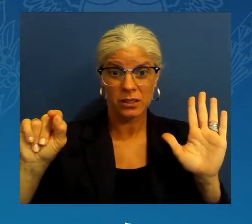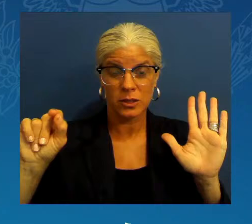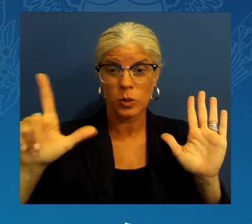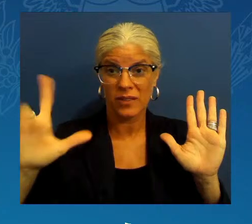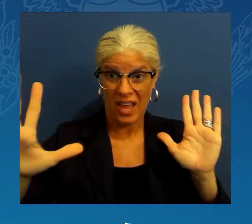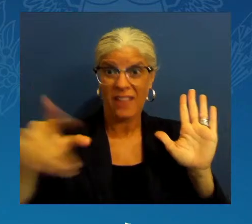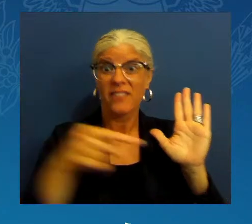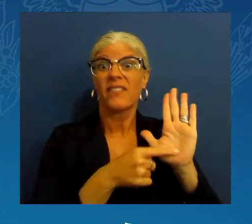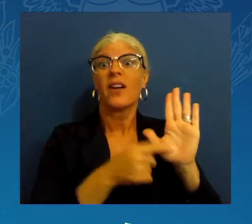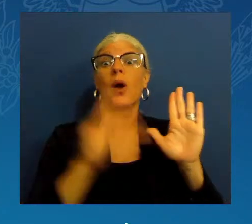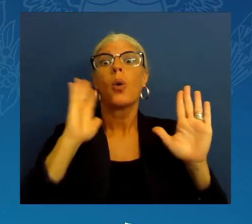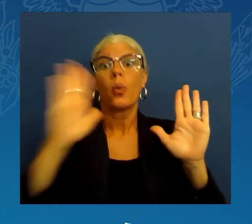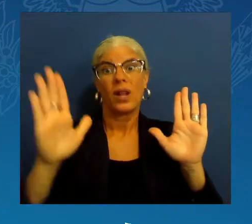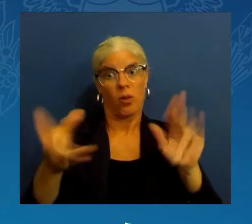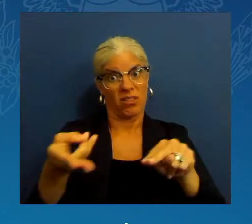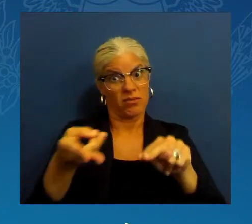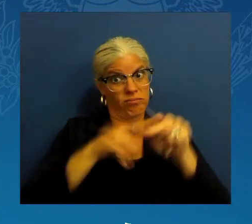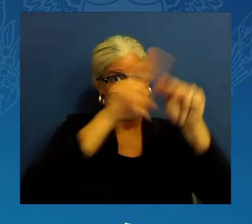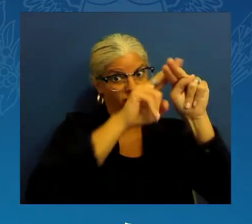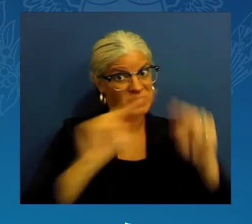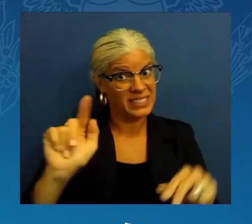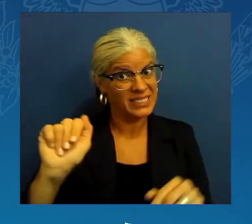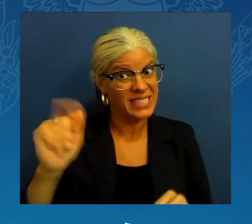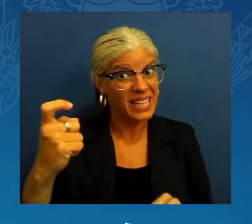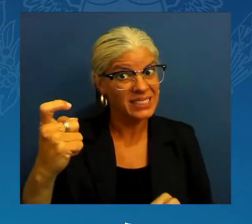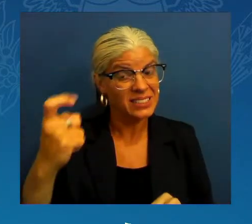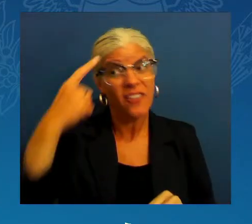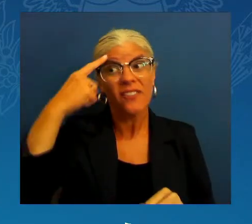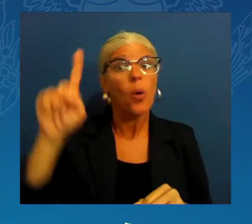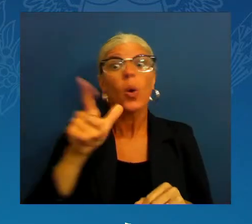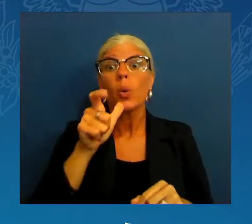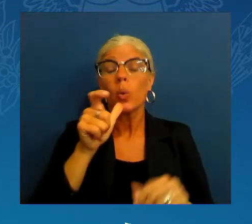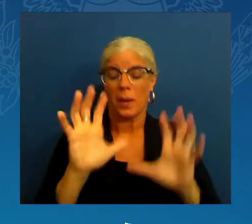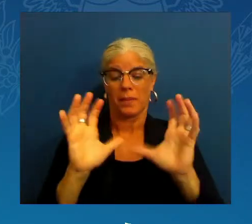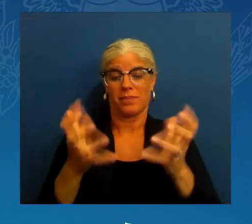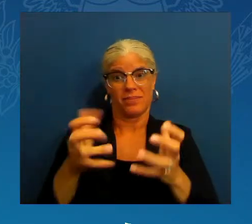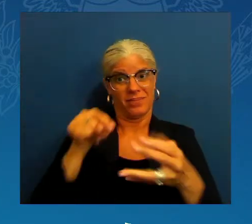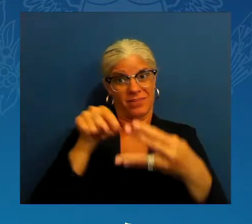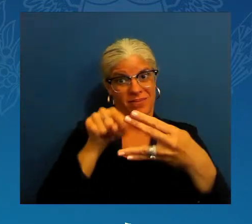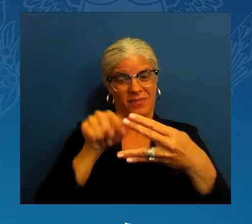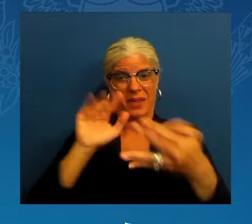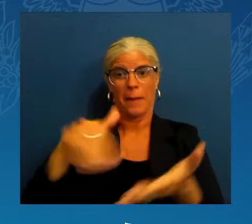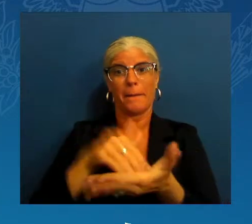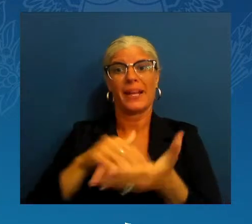eliminate the Department of Education; and end programs like Head Start,